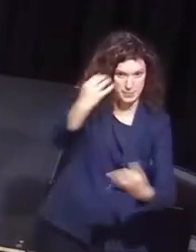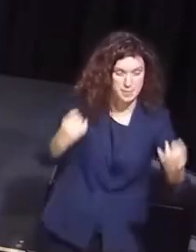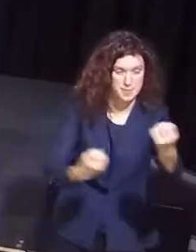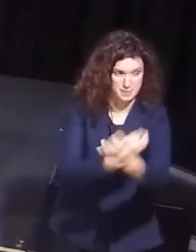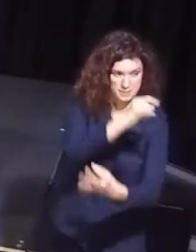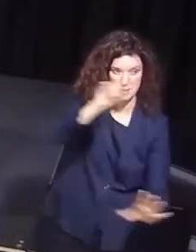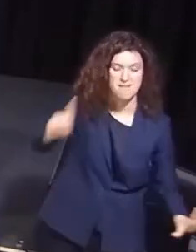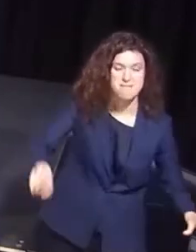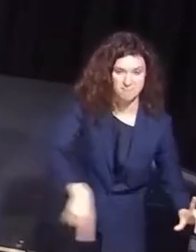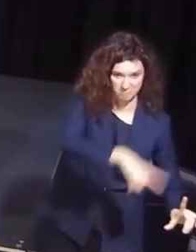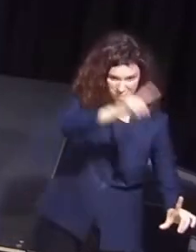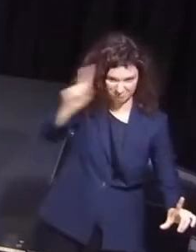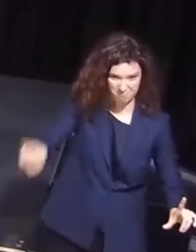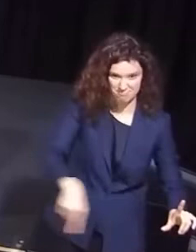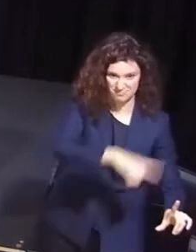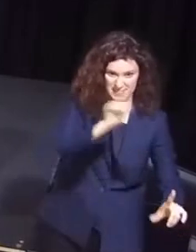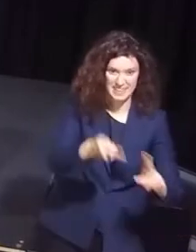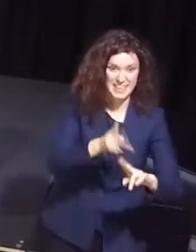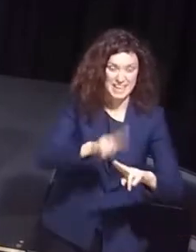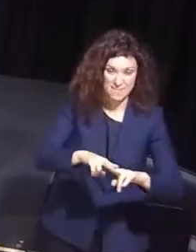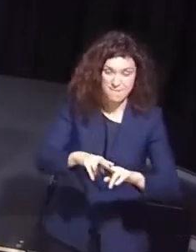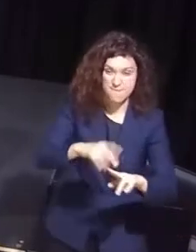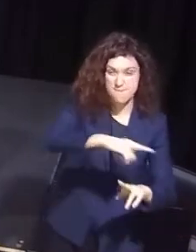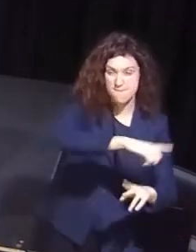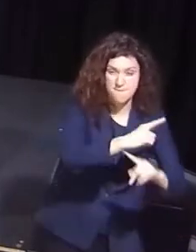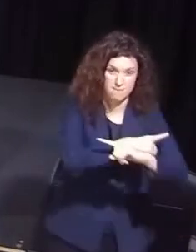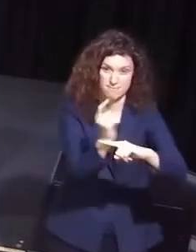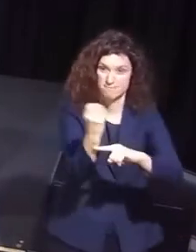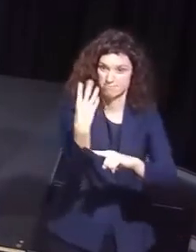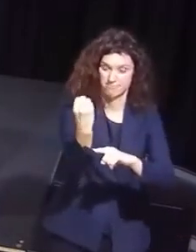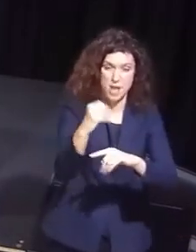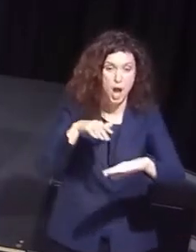a hit, a number over 12 you'd win some money. A shilling upwards.